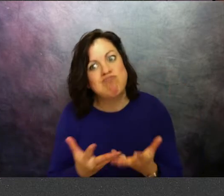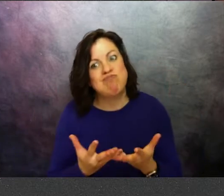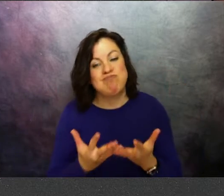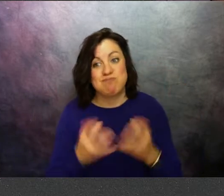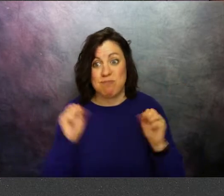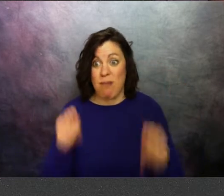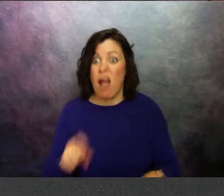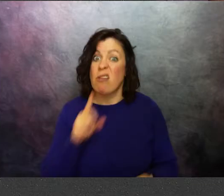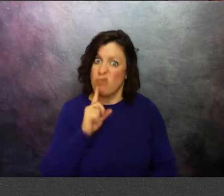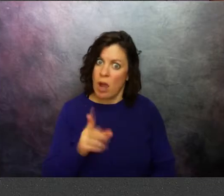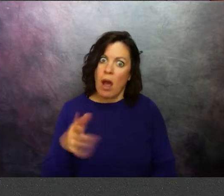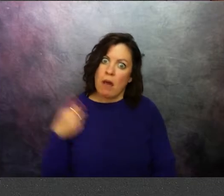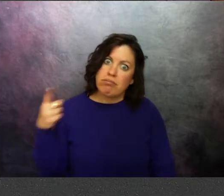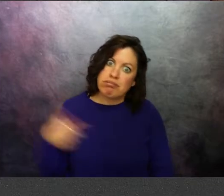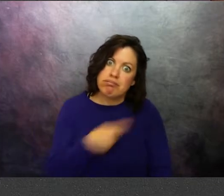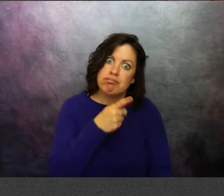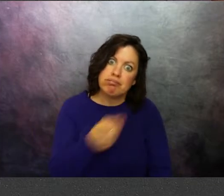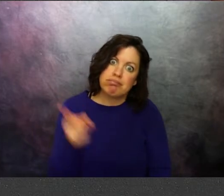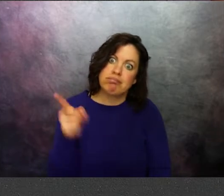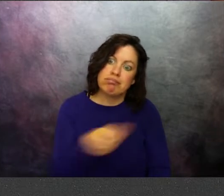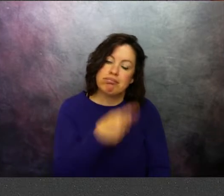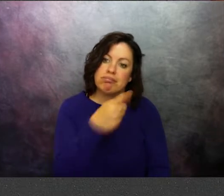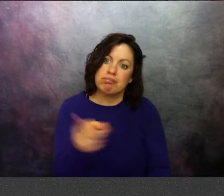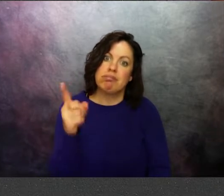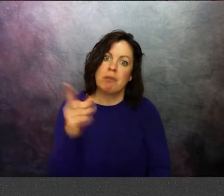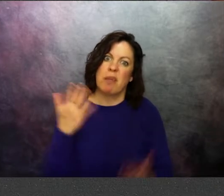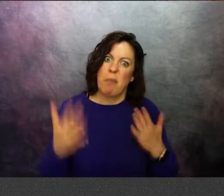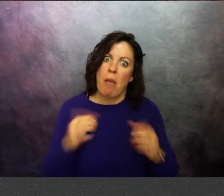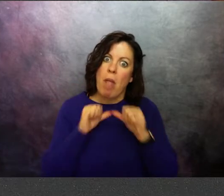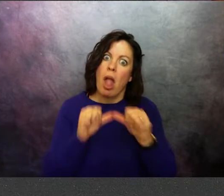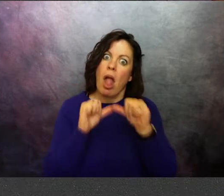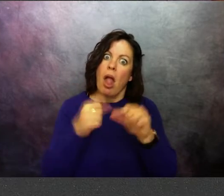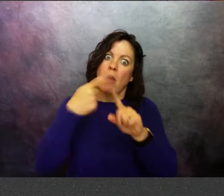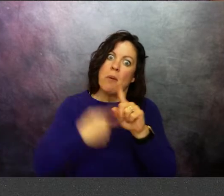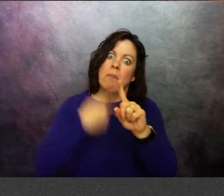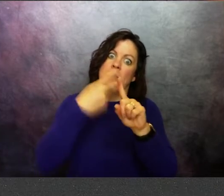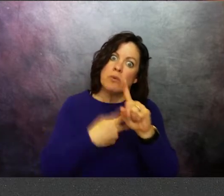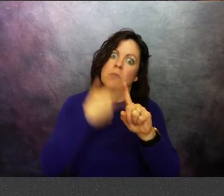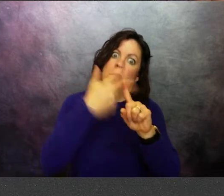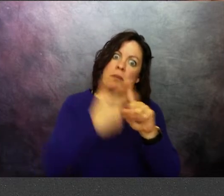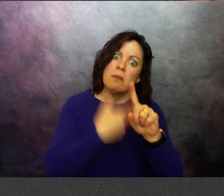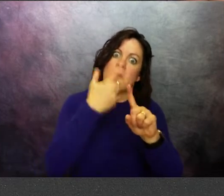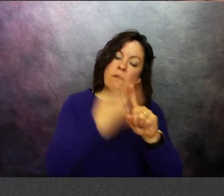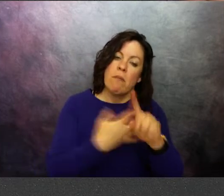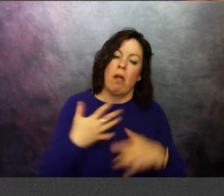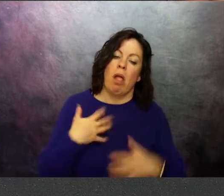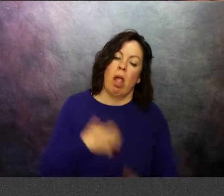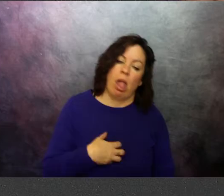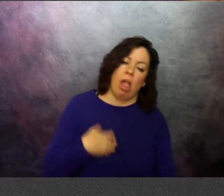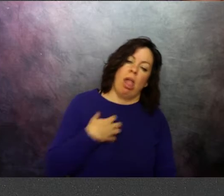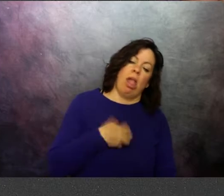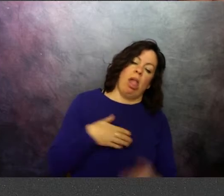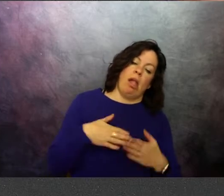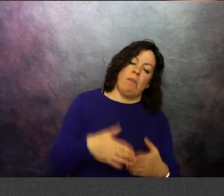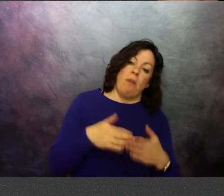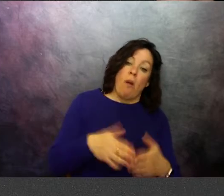That'd be a really long boat ride. We might get a little seasick. Did you know that people used to think a long,